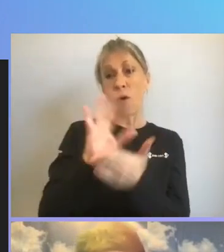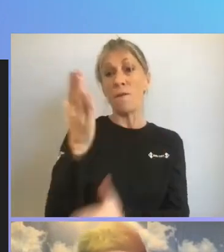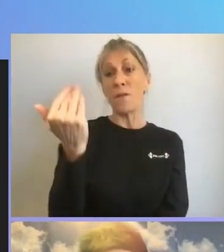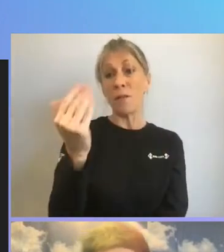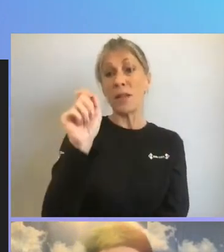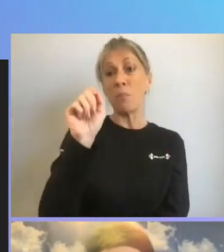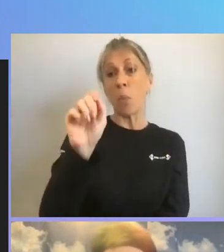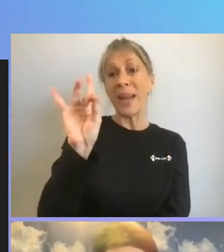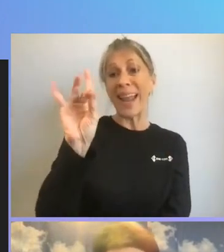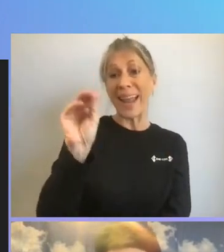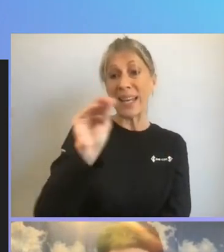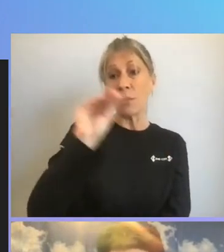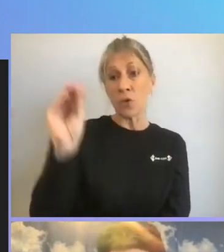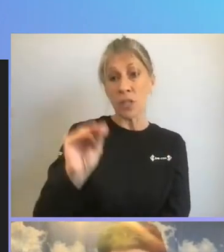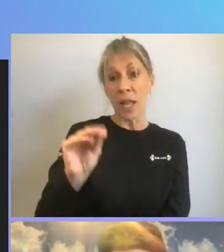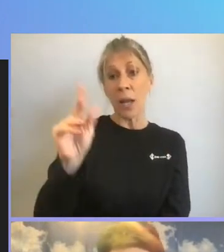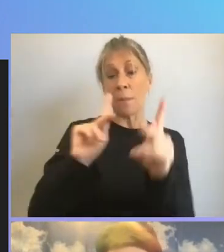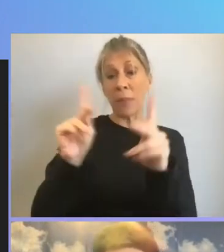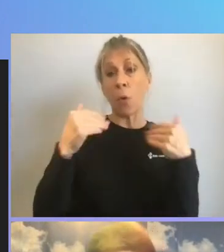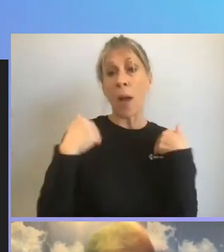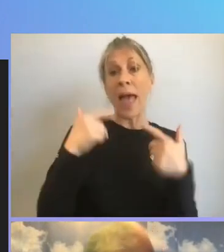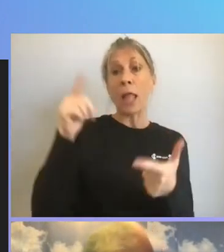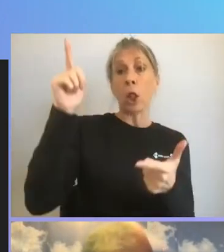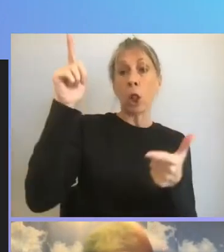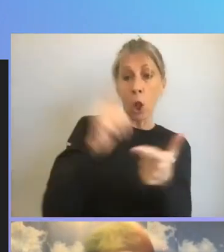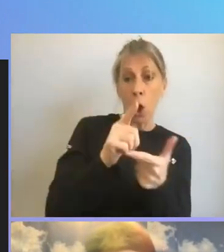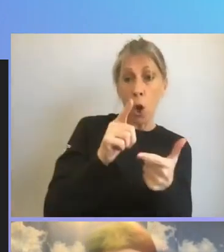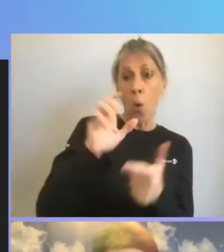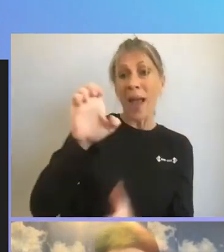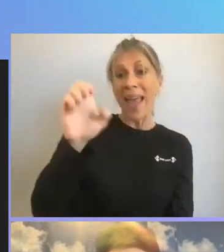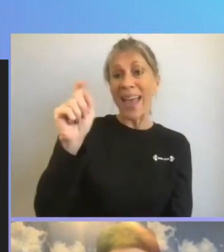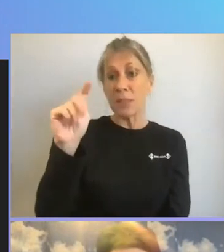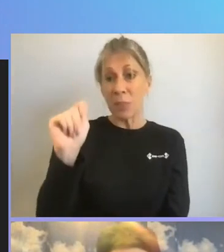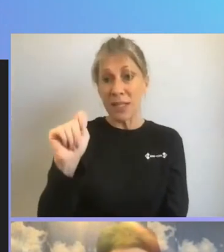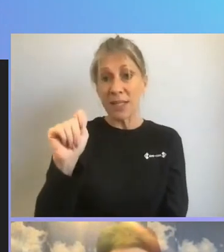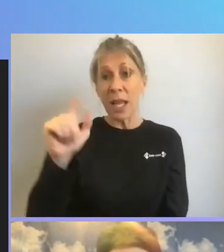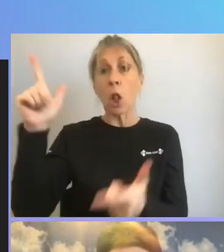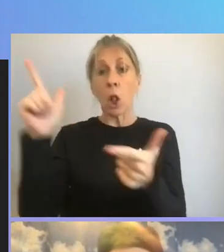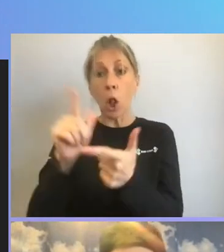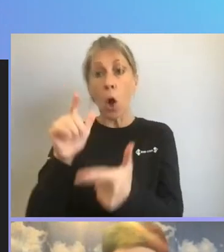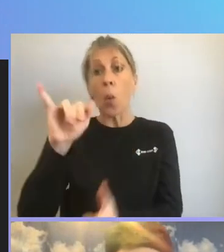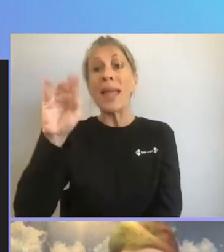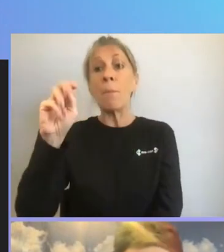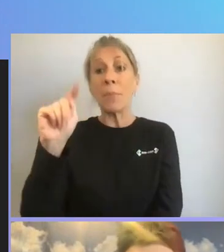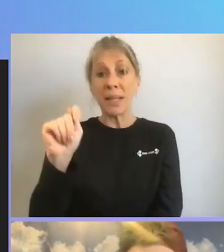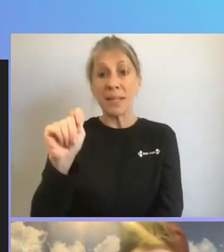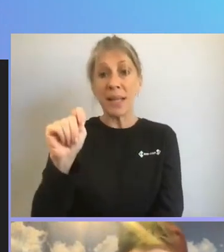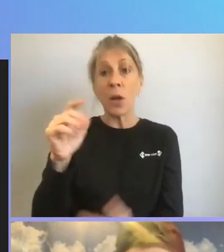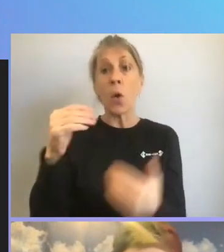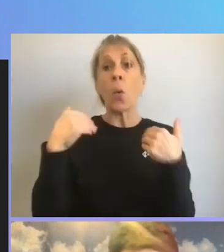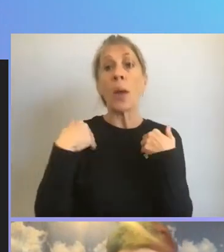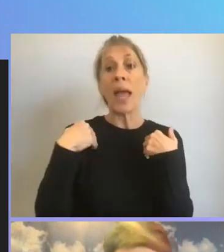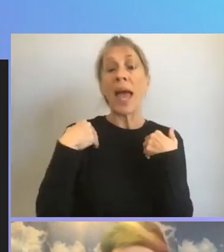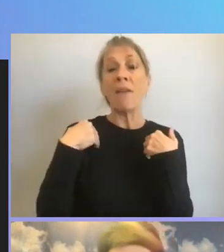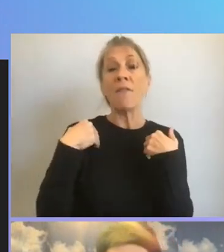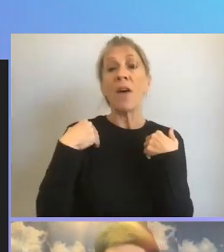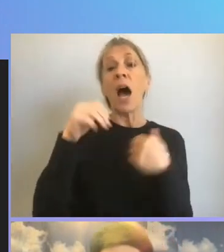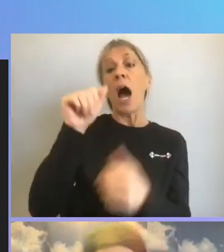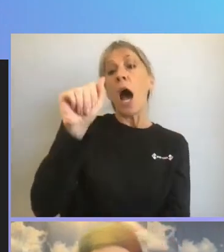people had both a low explicit and low implicit. Uh, we have